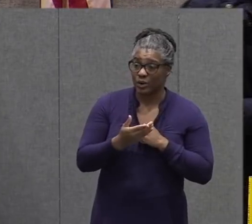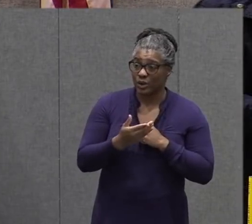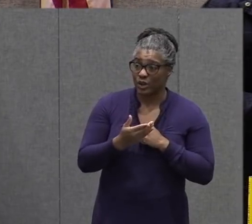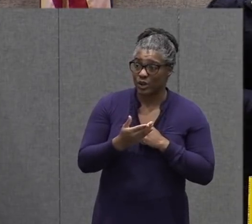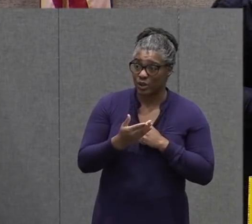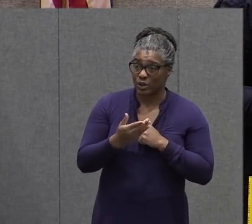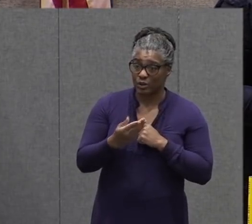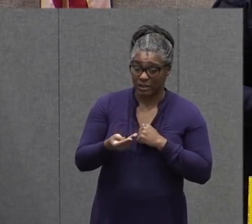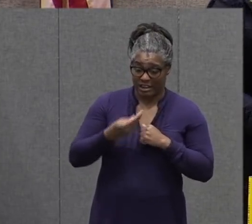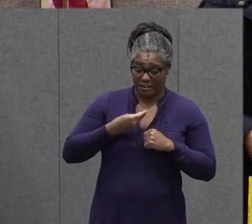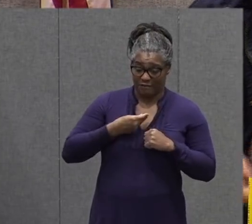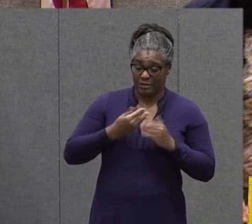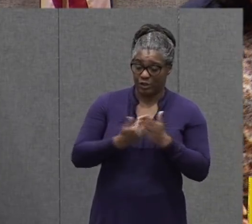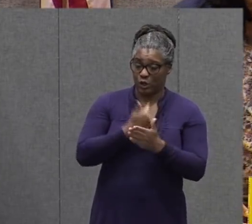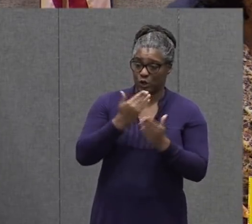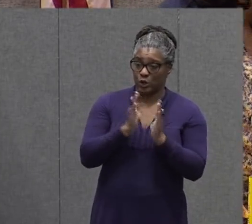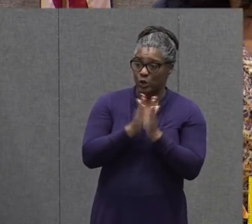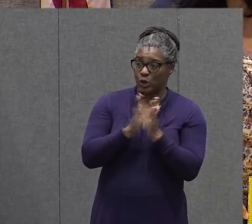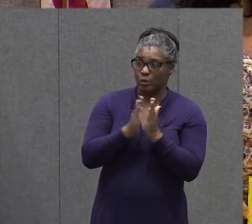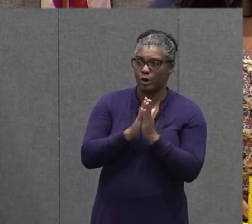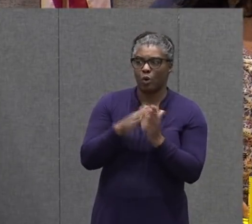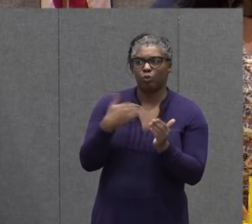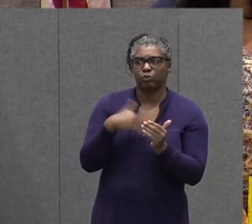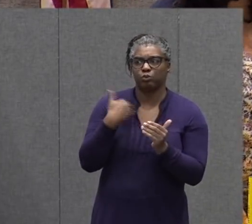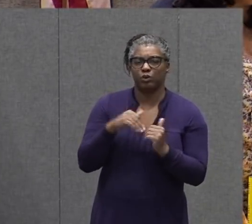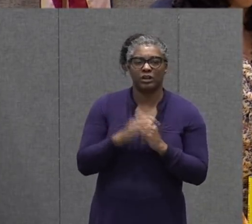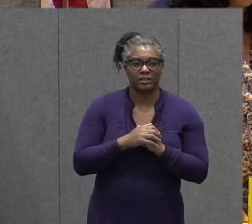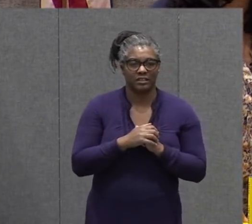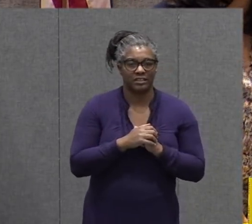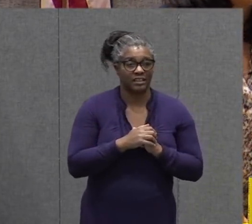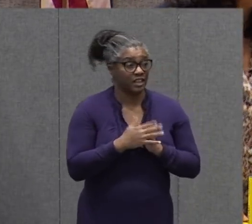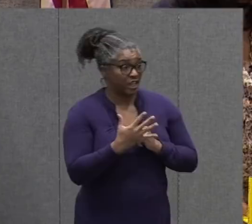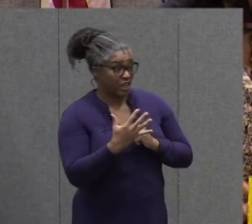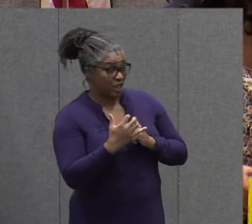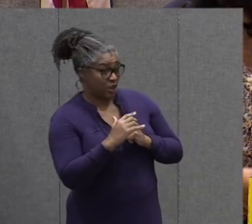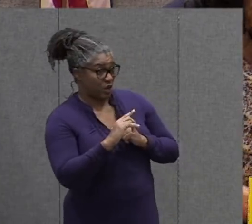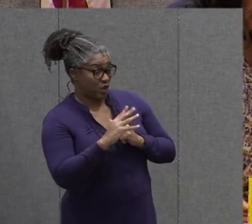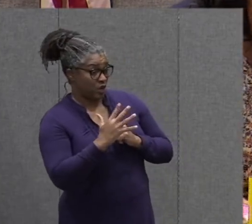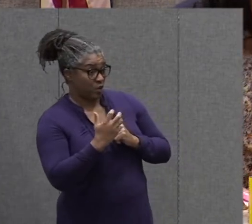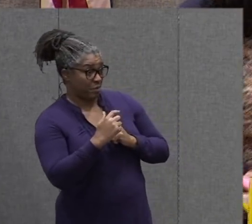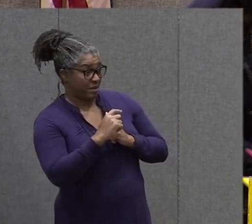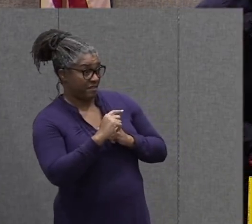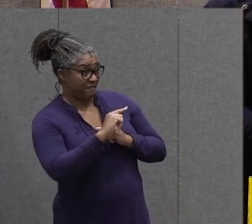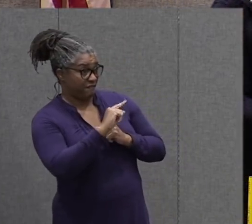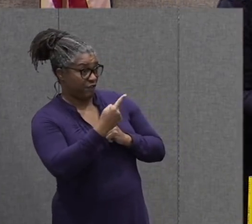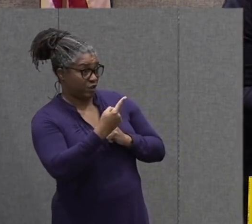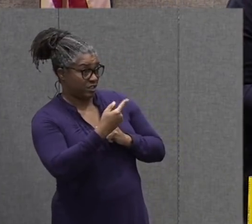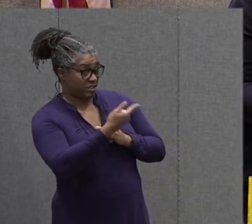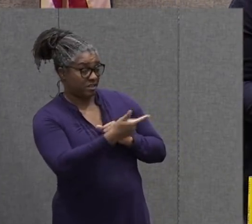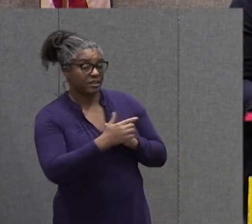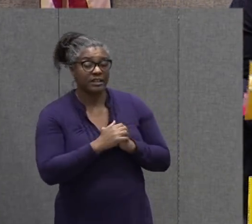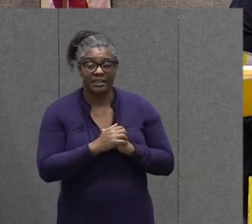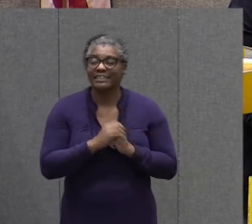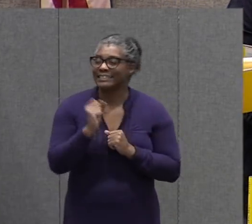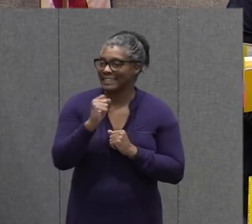[Miss Martindale] Alright. [Miss Garcia] I'm not sure. [Miss Martindale] Would you like to go first - You go second [Miss Martindale] Okay, - please let me go first. [Miss Martindale] Alright. [Miss Garcia] Okay, so, the poem that I'm going to read today